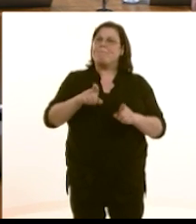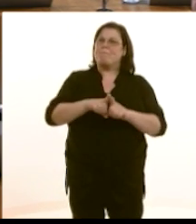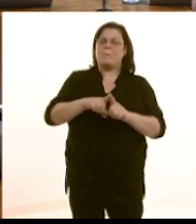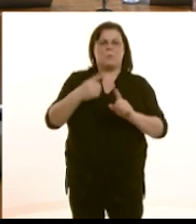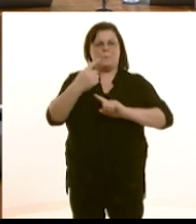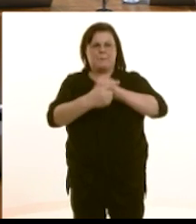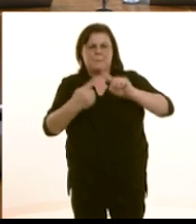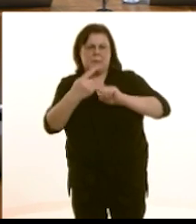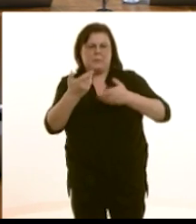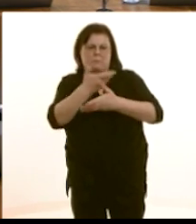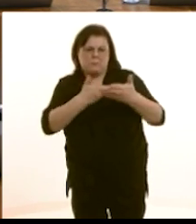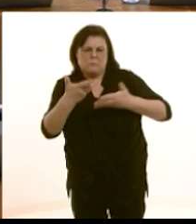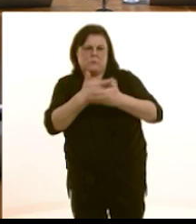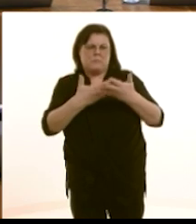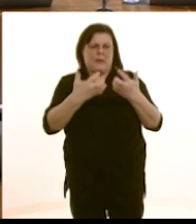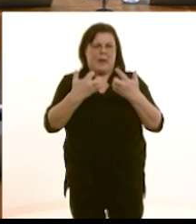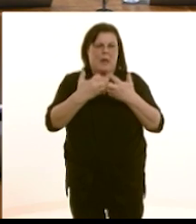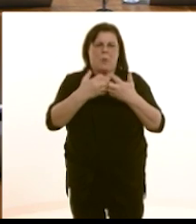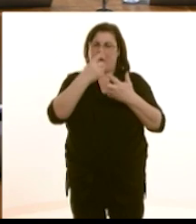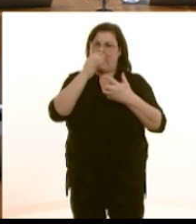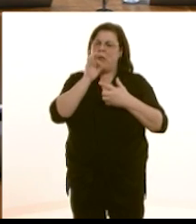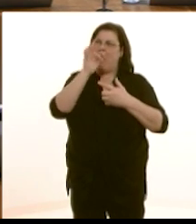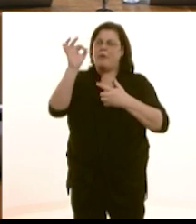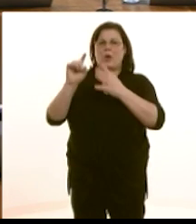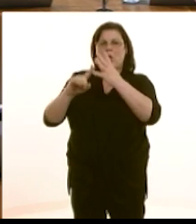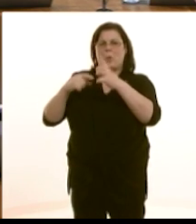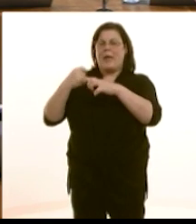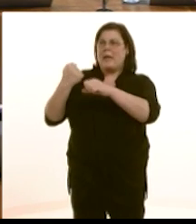look at how we can encourage the UK Government, and, indeed, I have to say, the European Commission